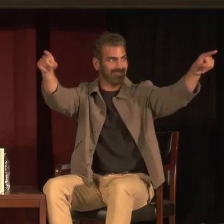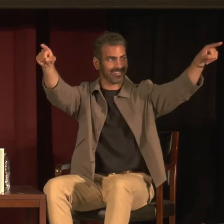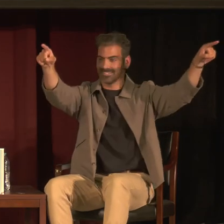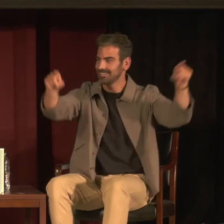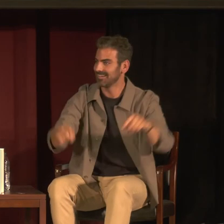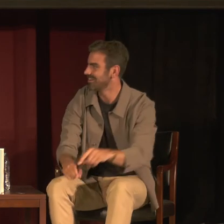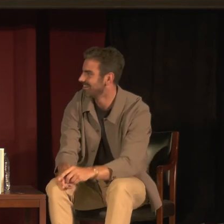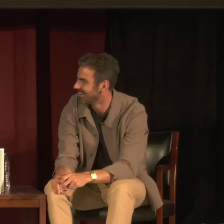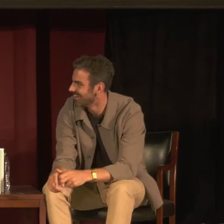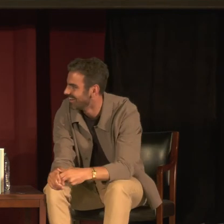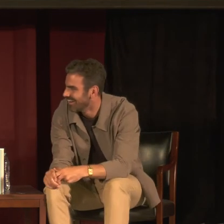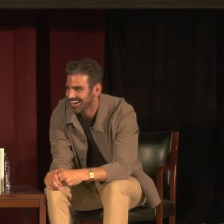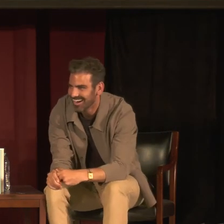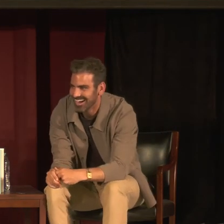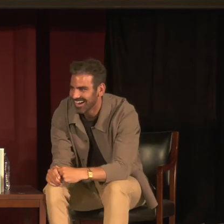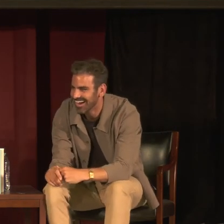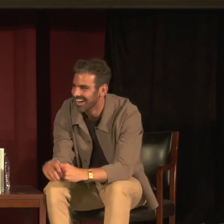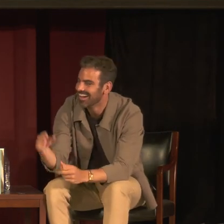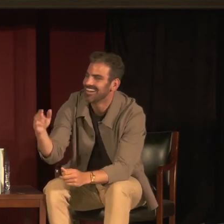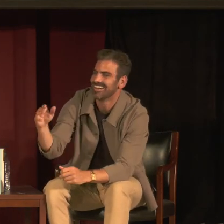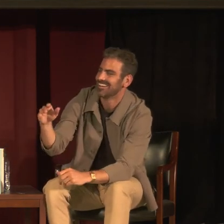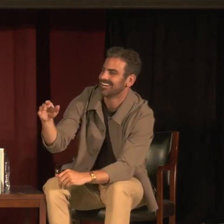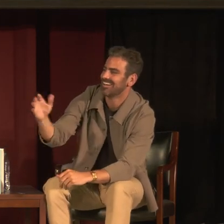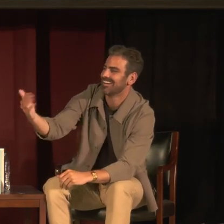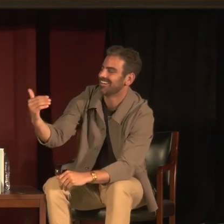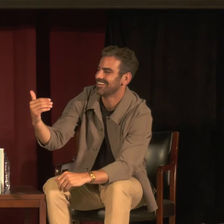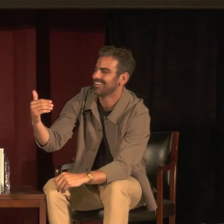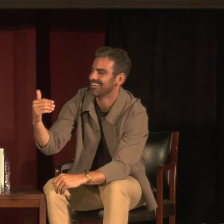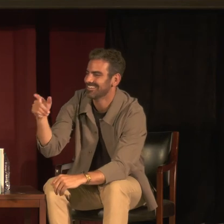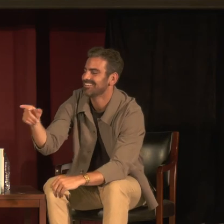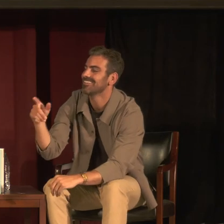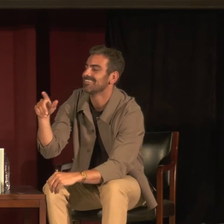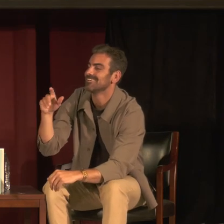Yeah these are killing me. These are killing me. Okay, I'm just asking because it's really hard to see what they're saying.